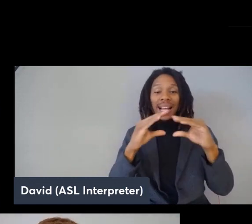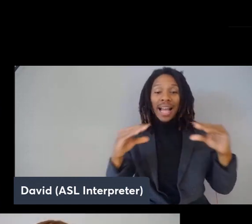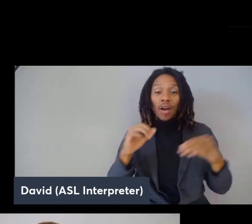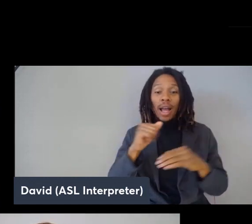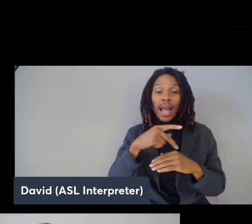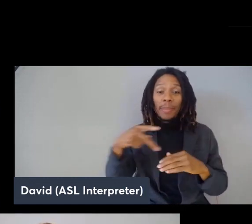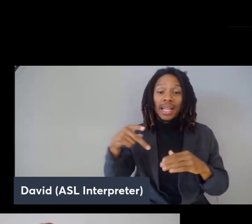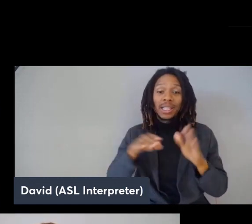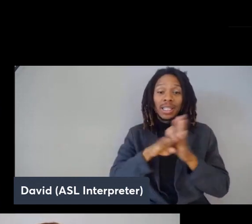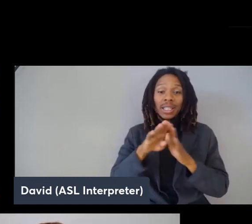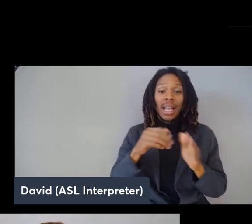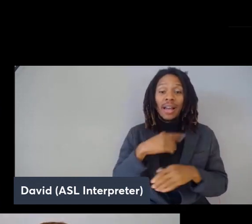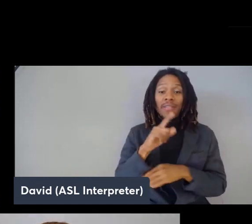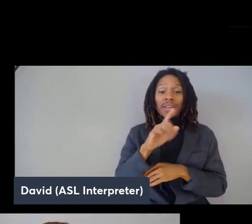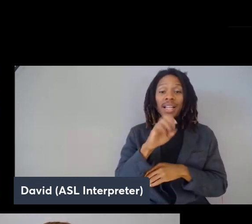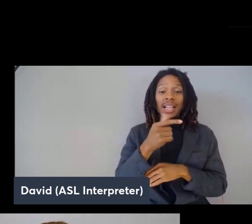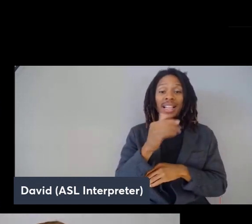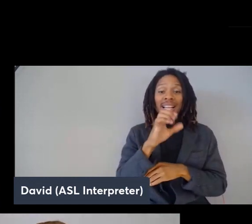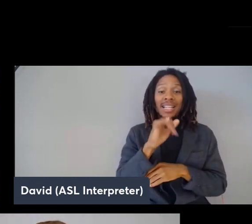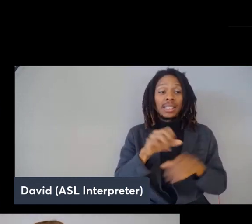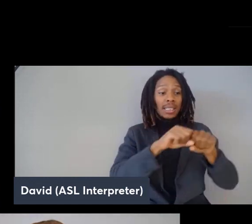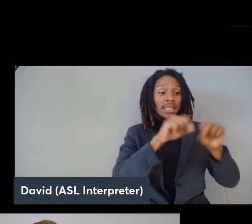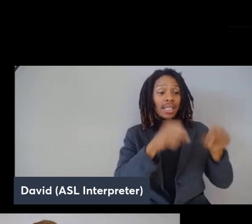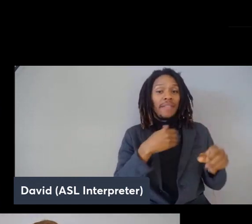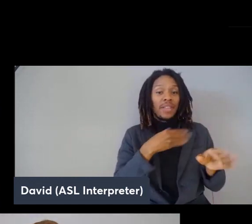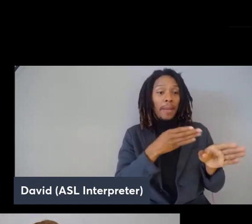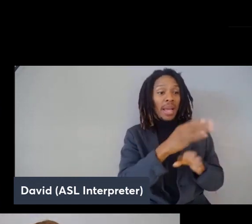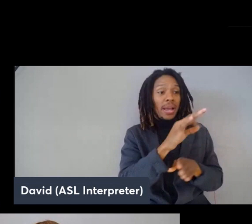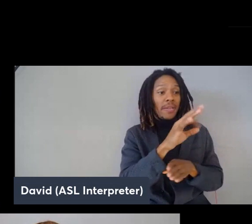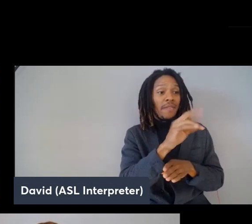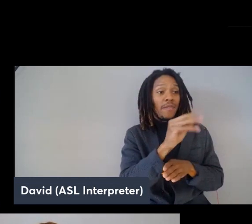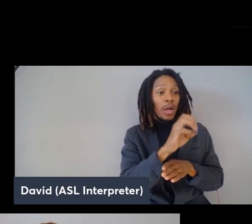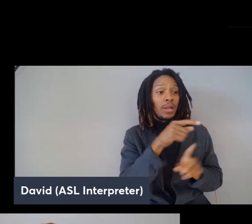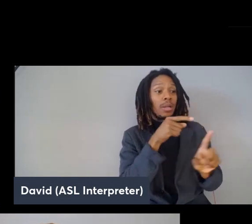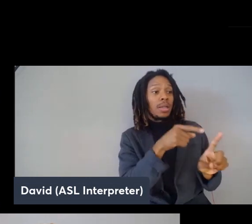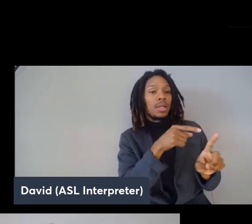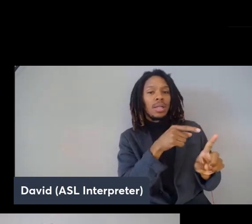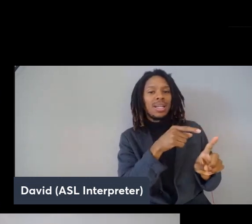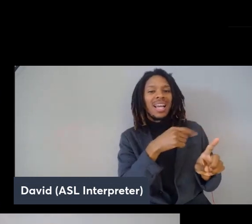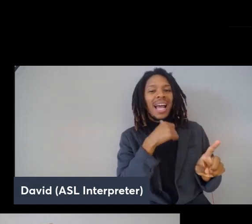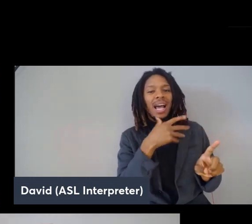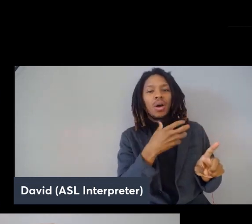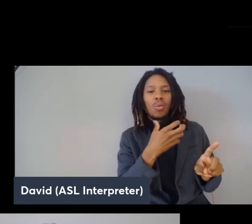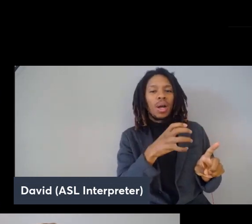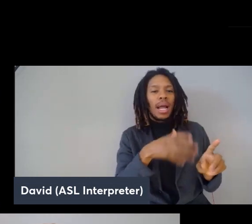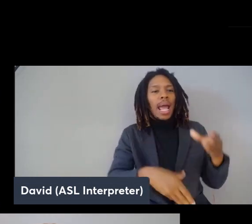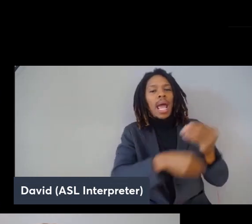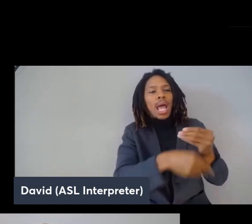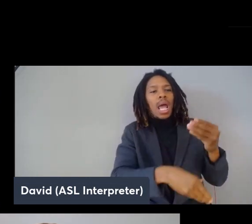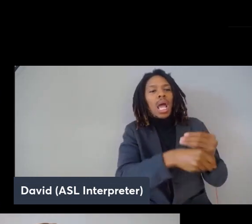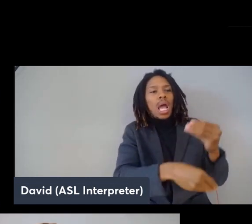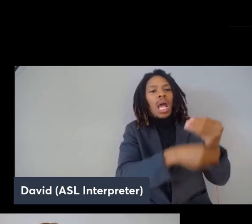I have my legacy systems like the mainframe. I don't wanna add things around the mainframe. It's very expensive.